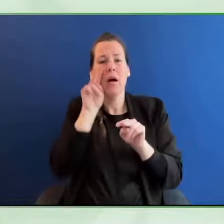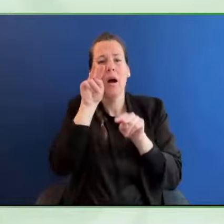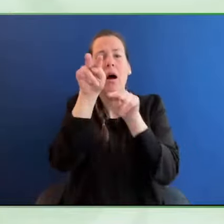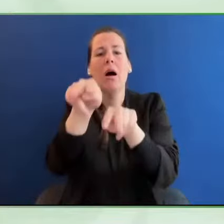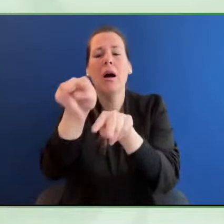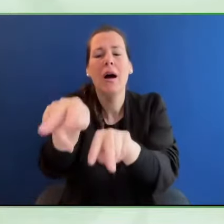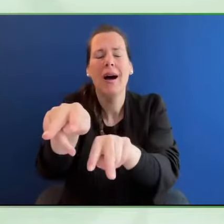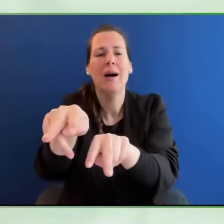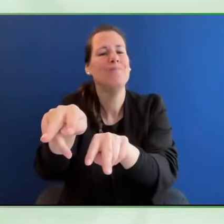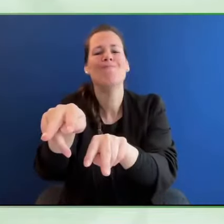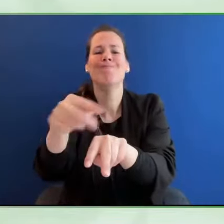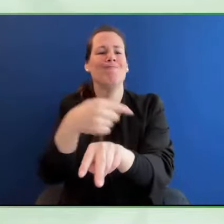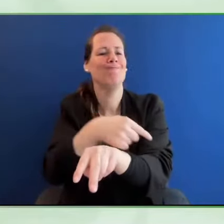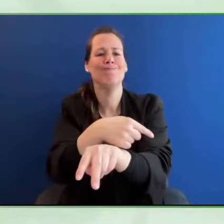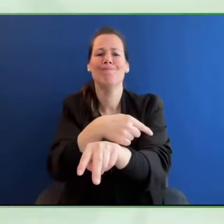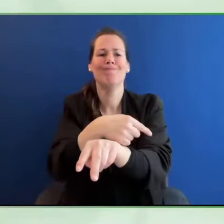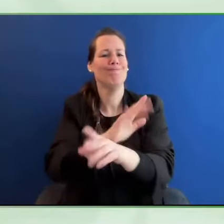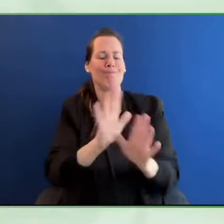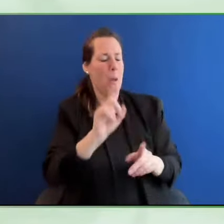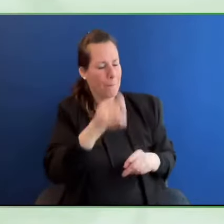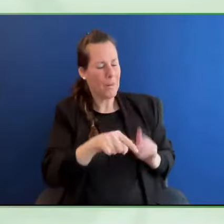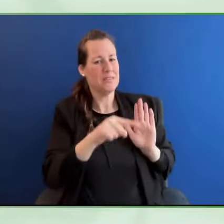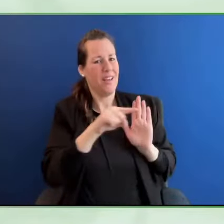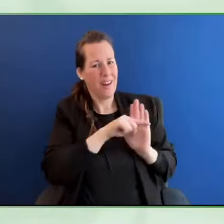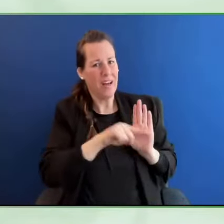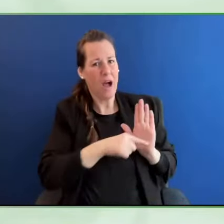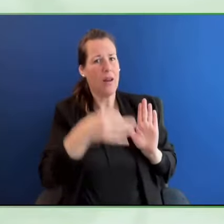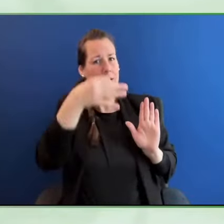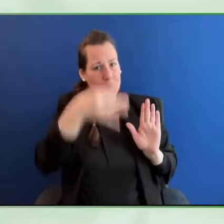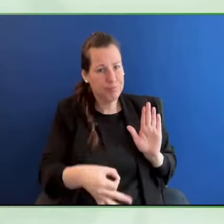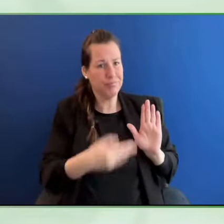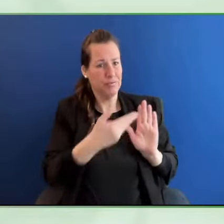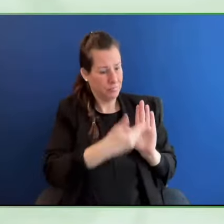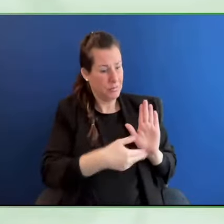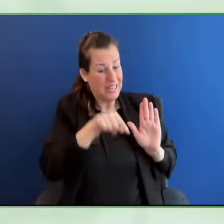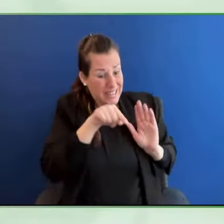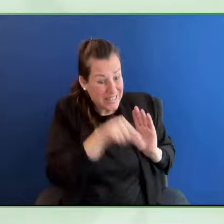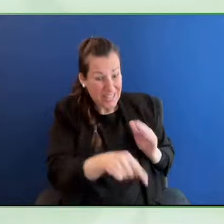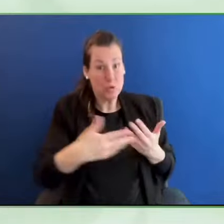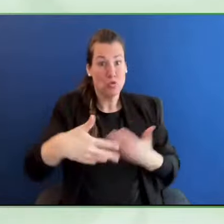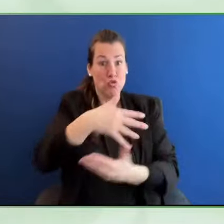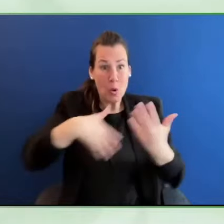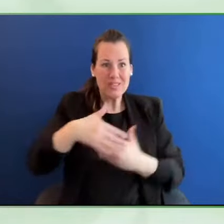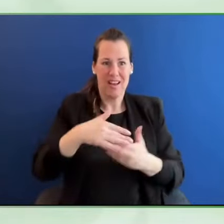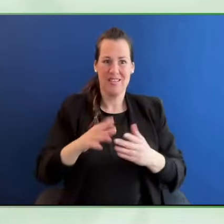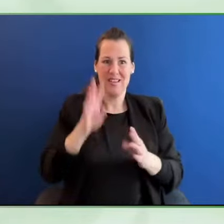And we try to shape what the EU does also learn from what they do.